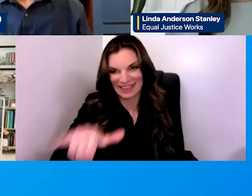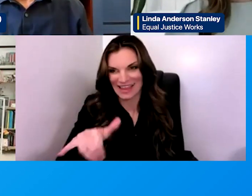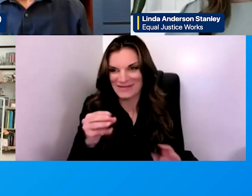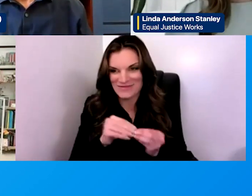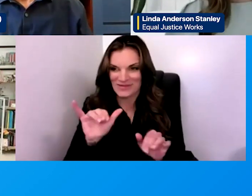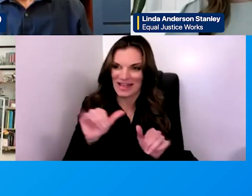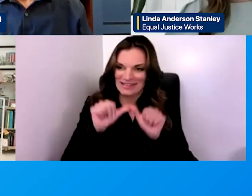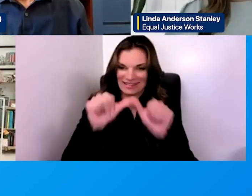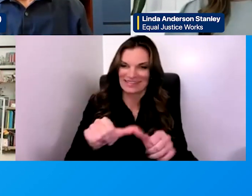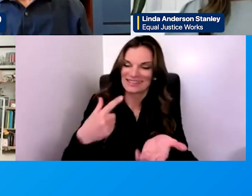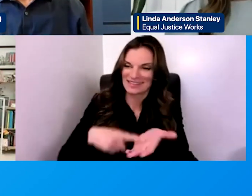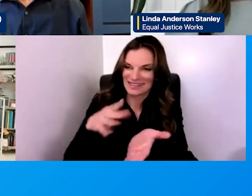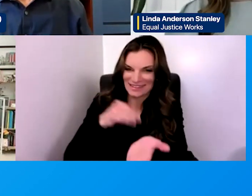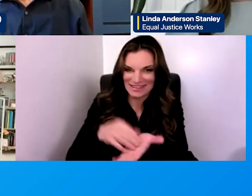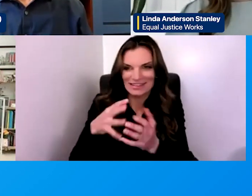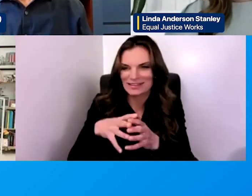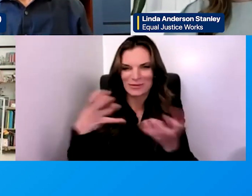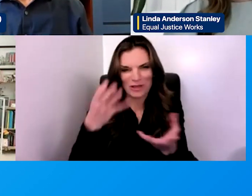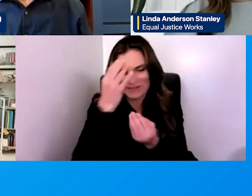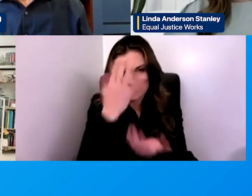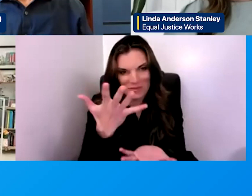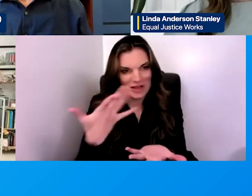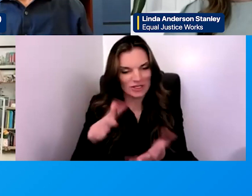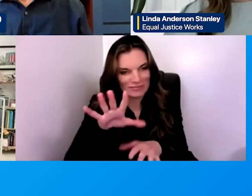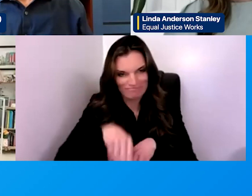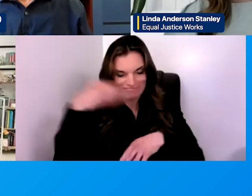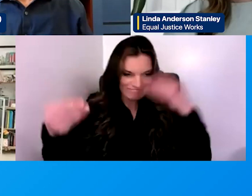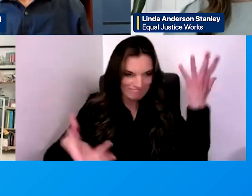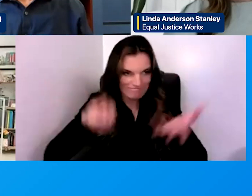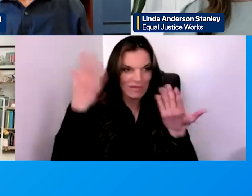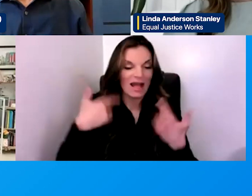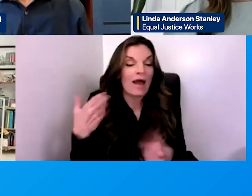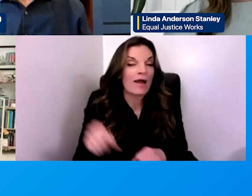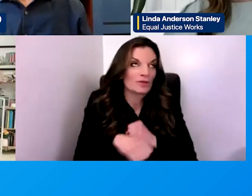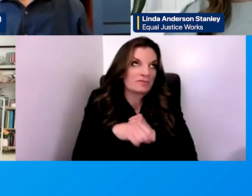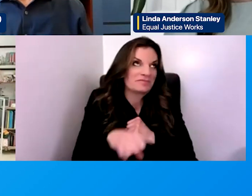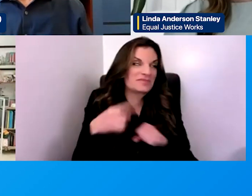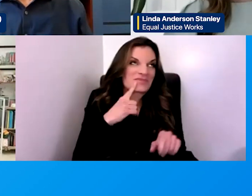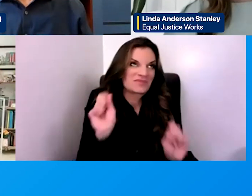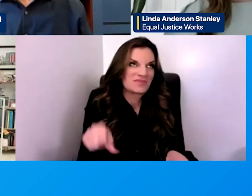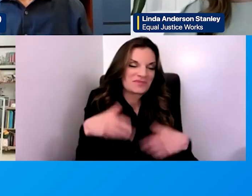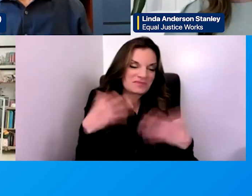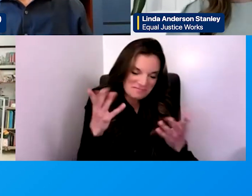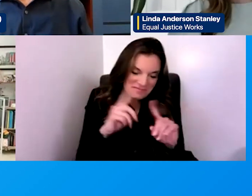There is so much here. That, well, I'd like to spend more time on. But how about the three of you?